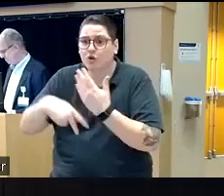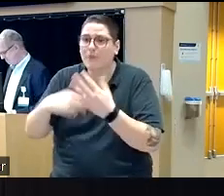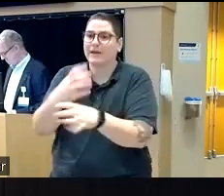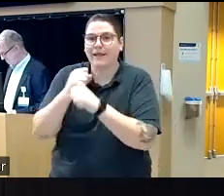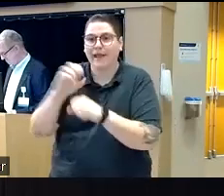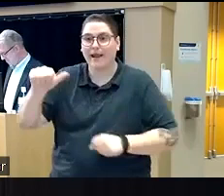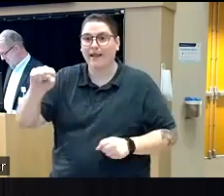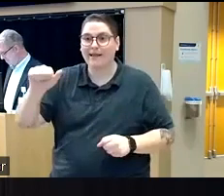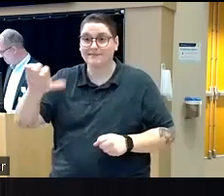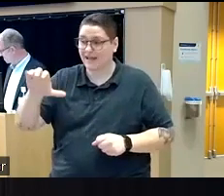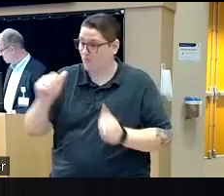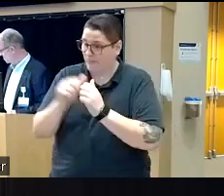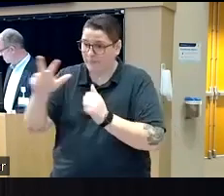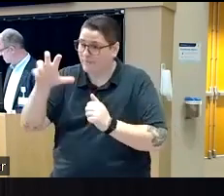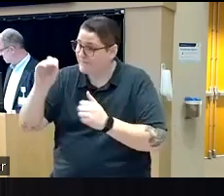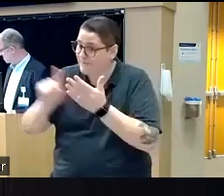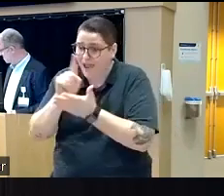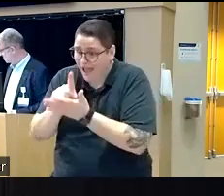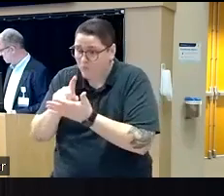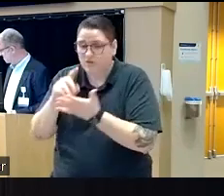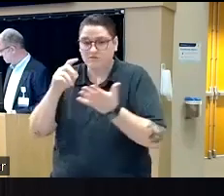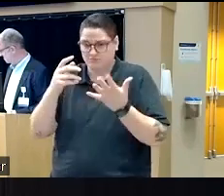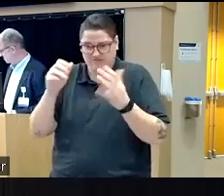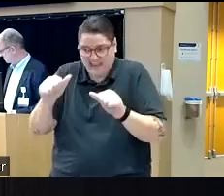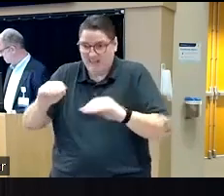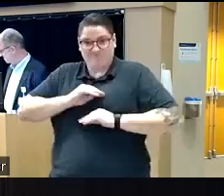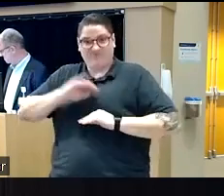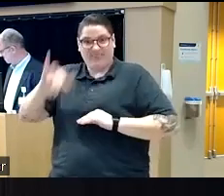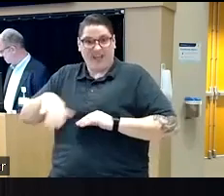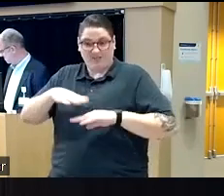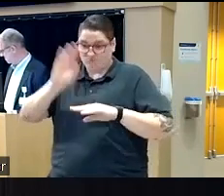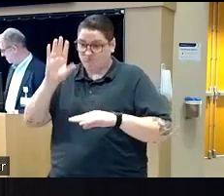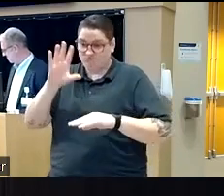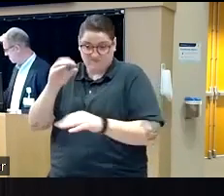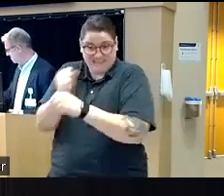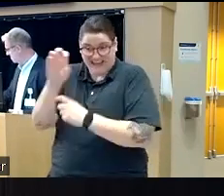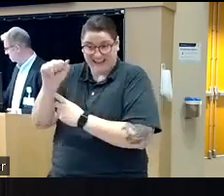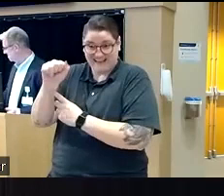able to obtain that information from individuals that have been working in this field for decades